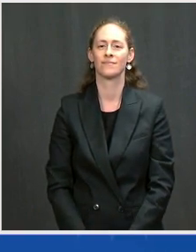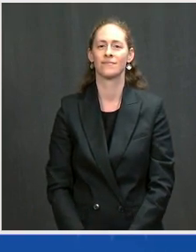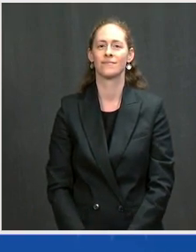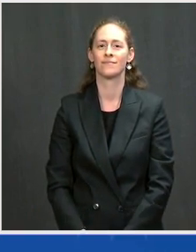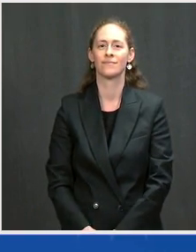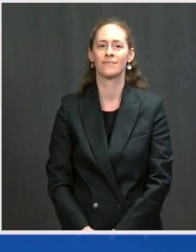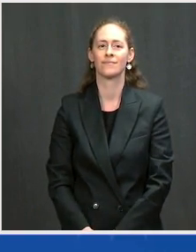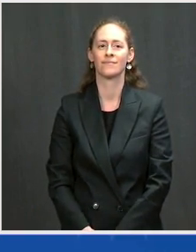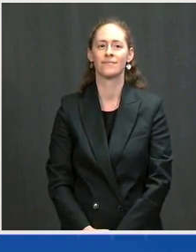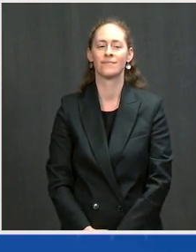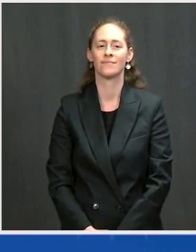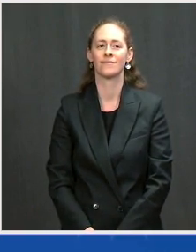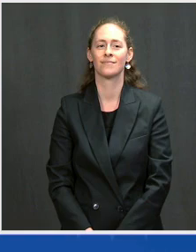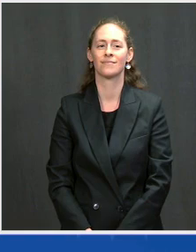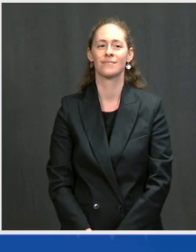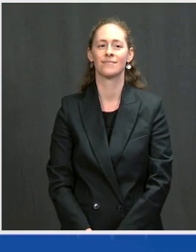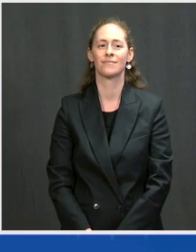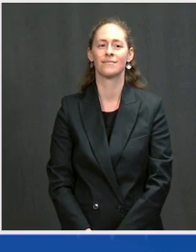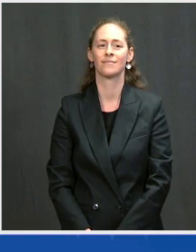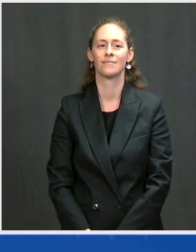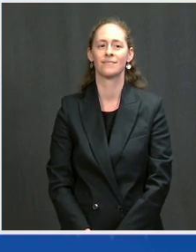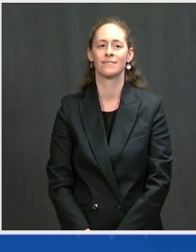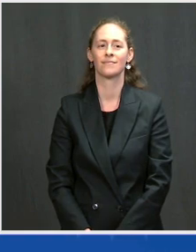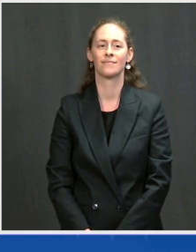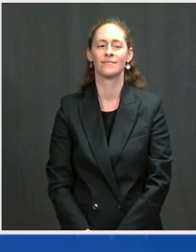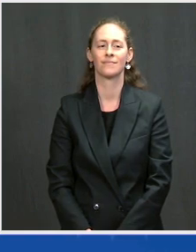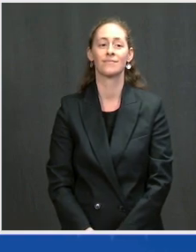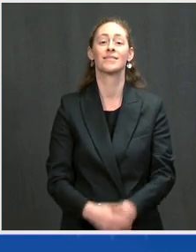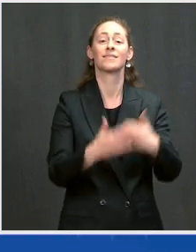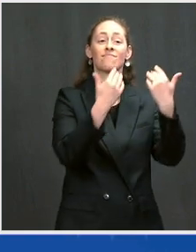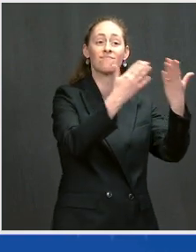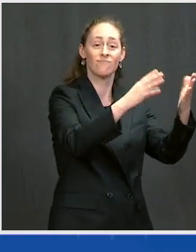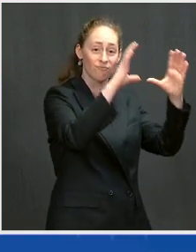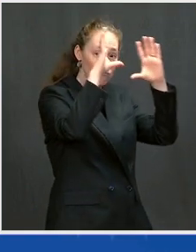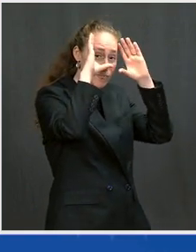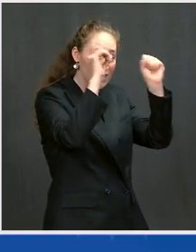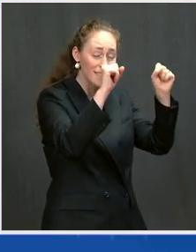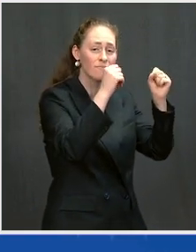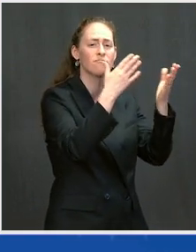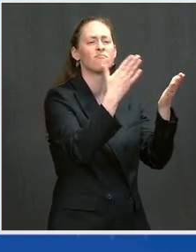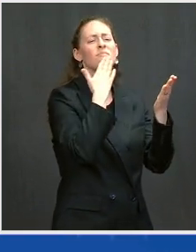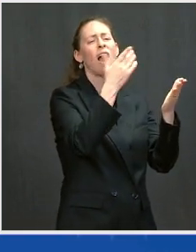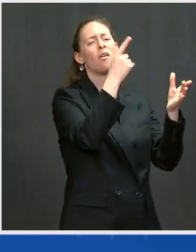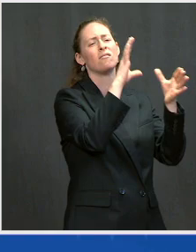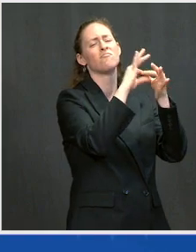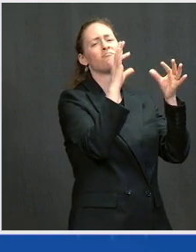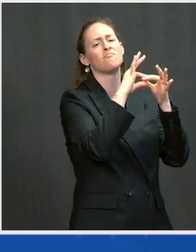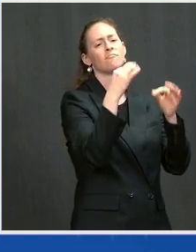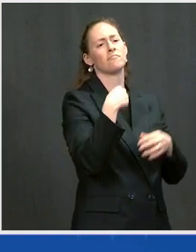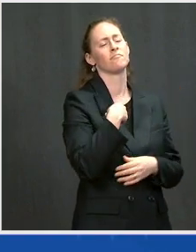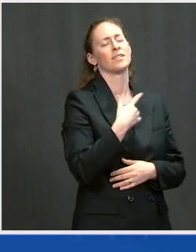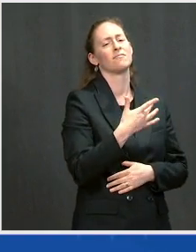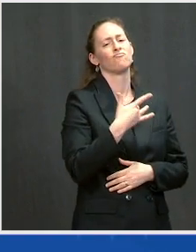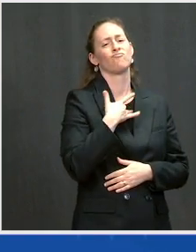President Moon: (As interpreted) Mr. President, thank you for your words. I find it truly meaningful to join the Medal of Honor presentation ceremony